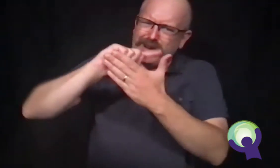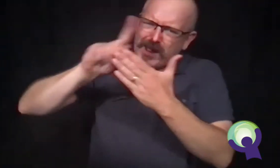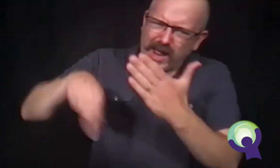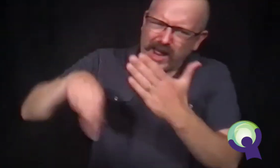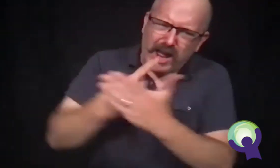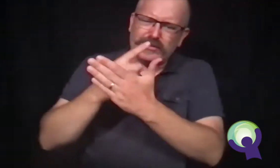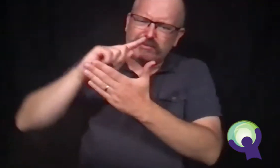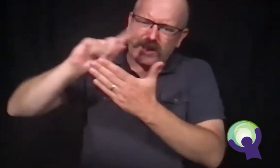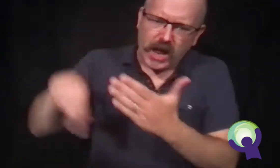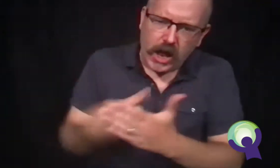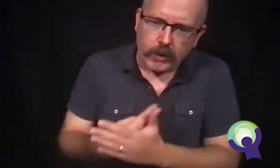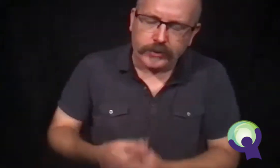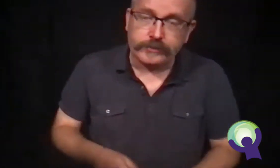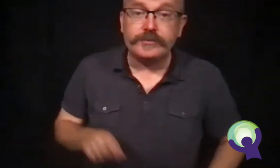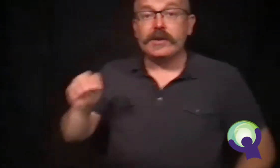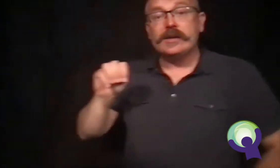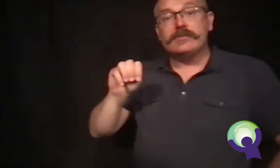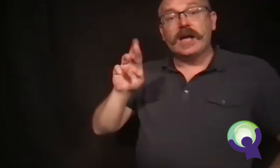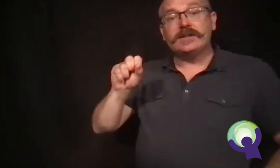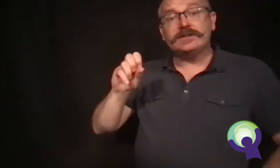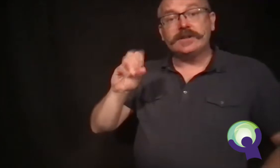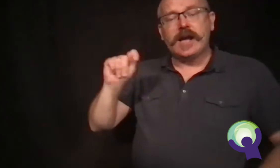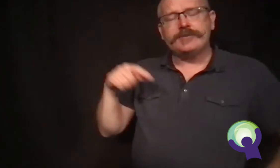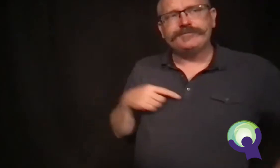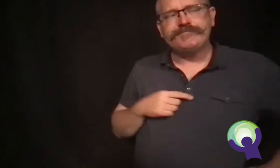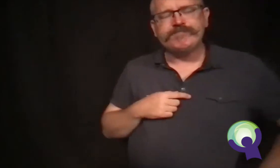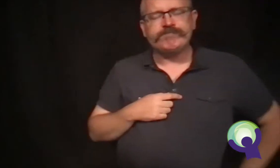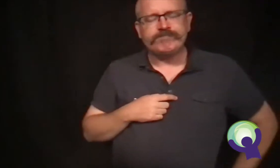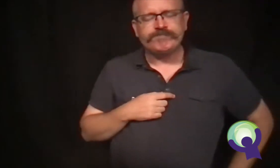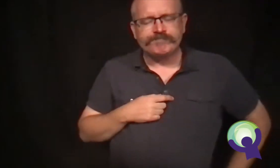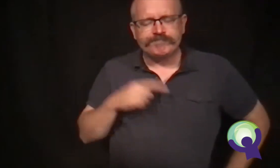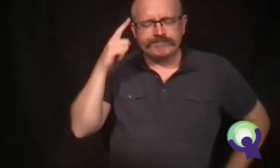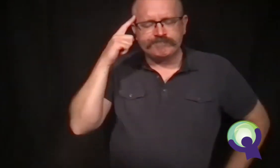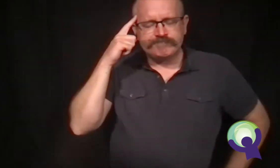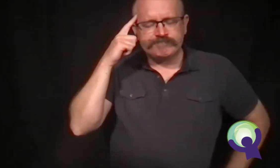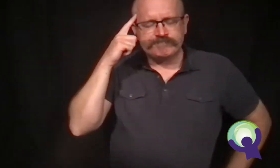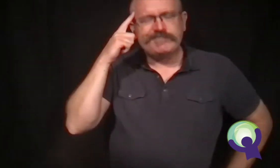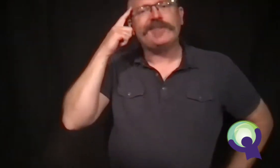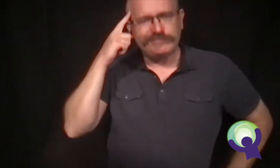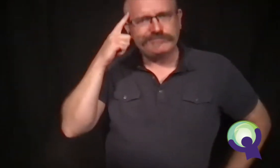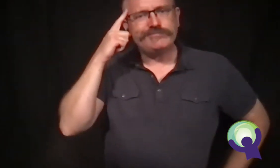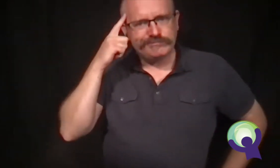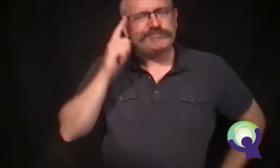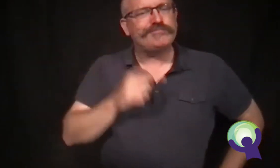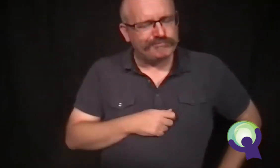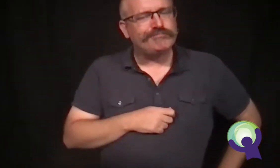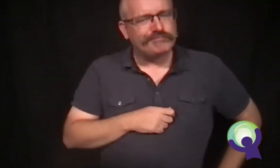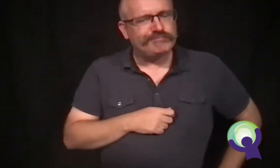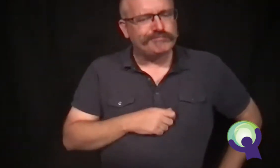He was her best customer. And she knew what she had to do.